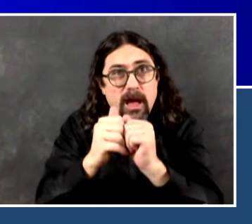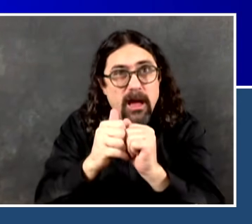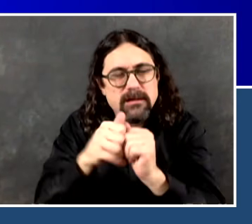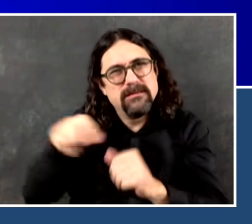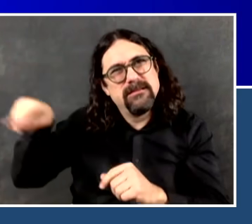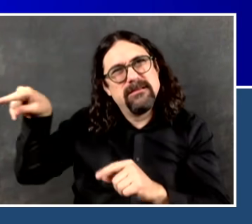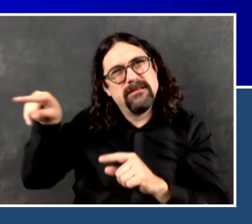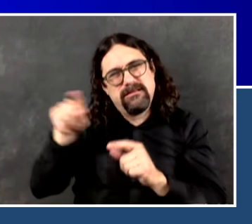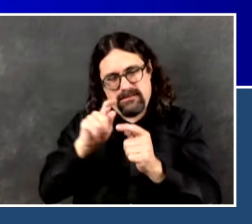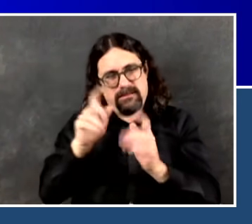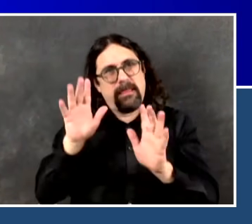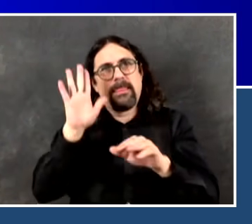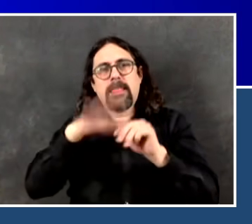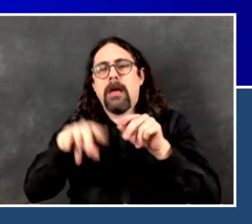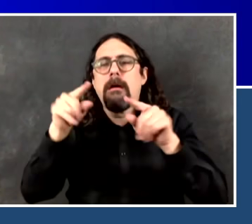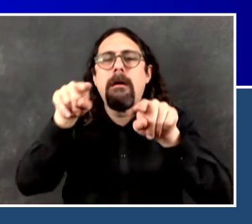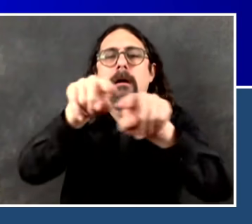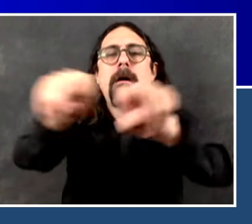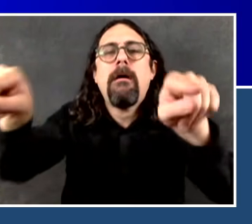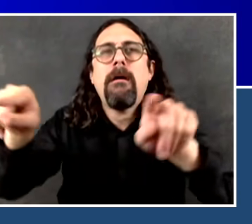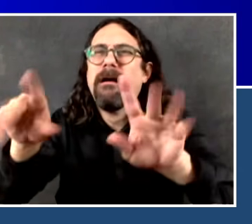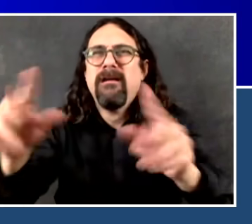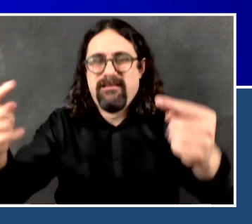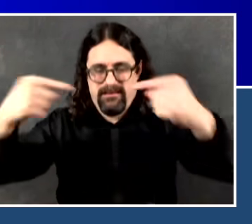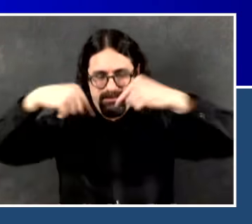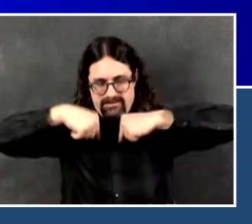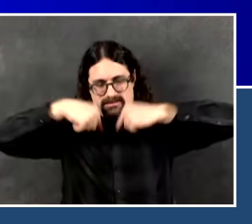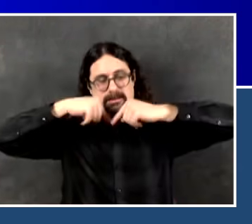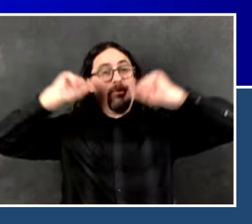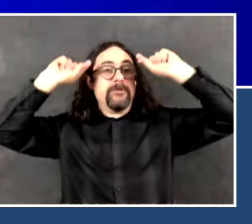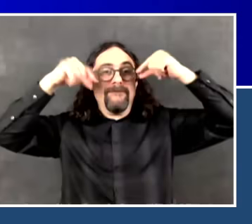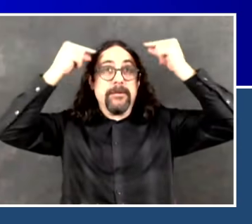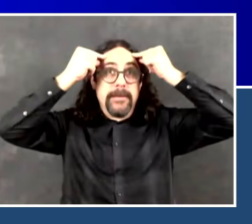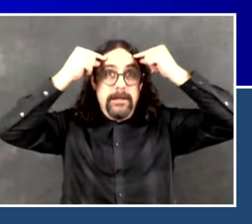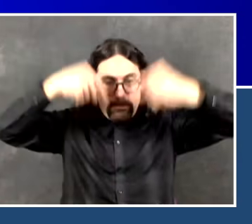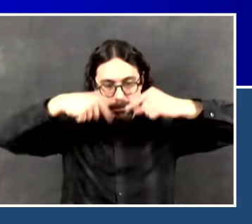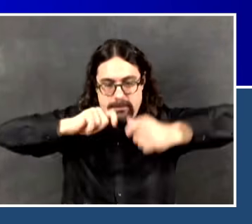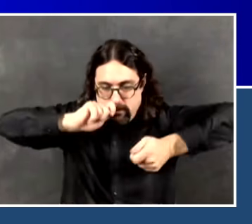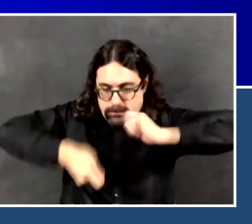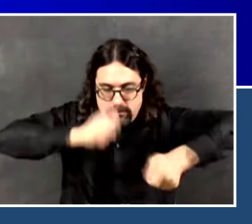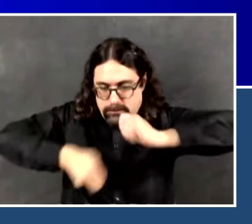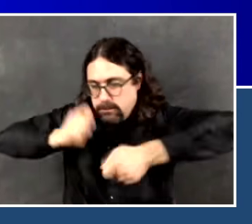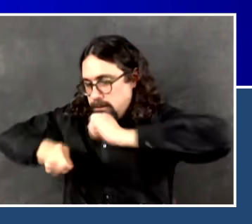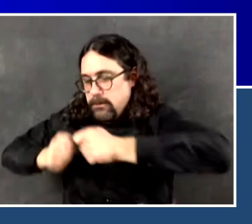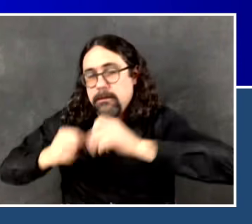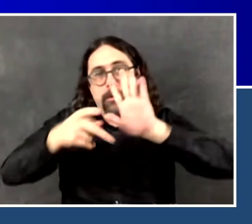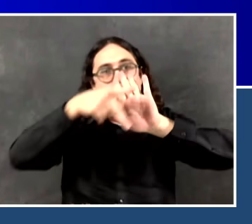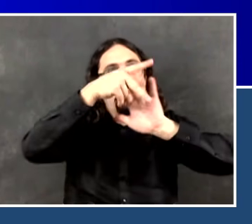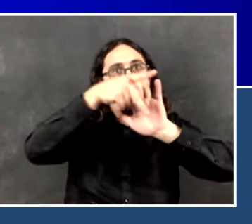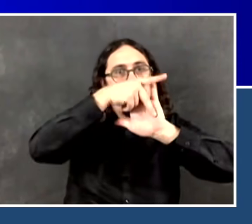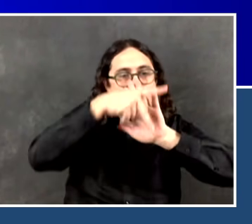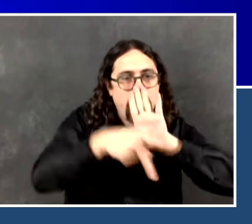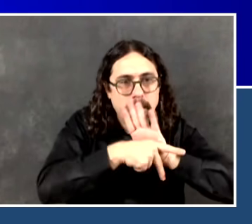GOVERNMENT FOR THE MANY. A VISION. THE VISIONS THEY PUT FORWARD WERE